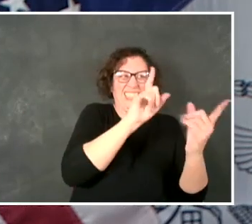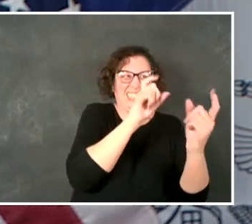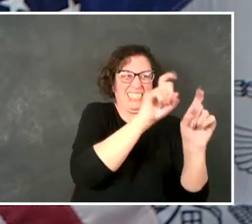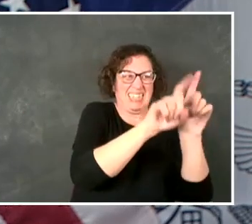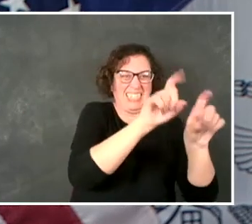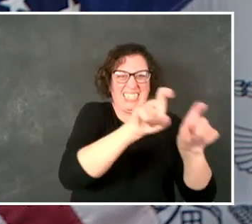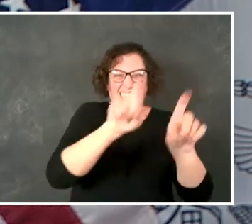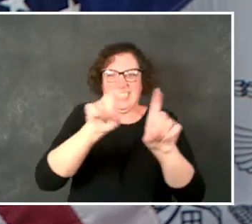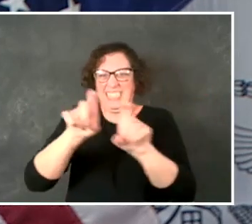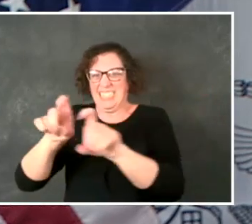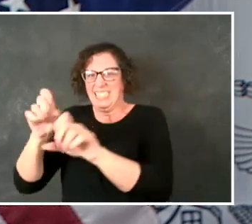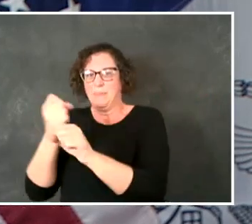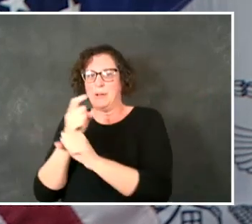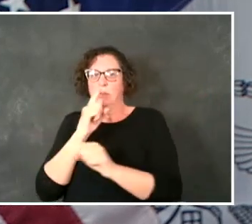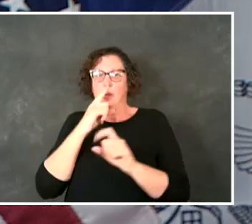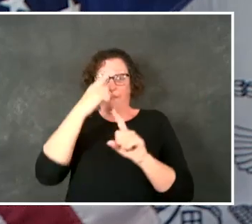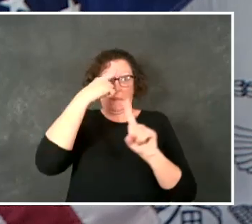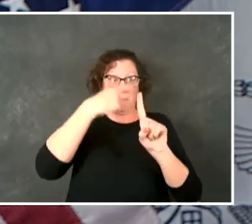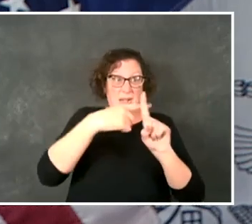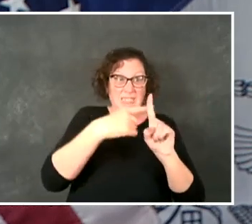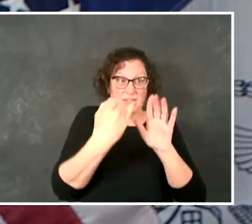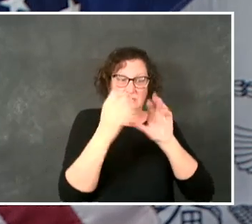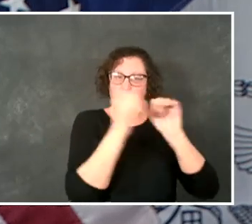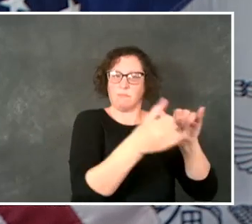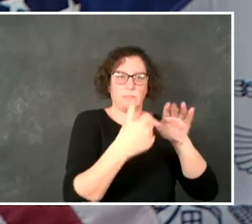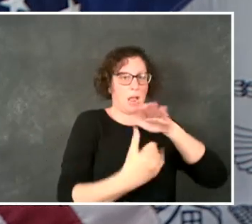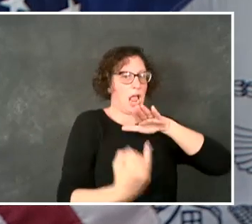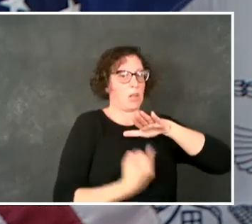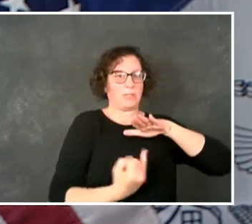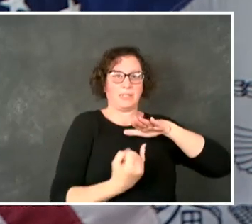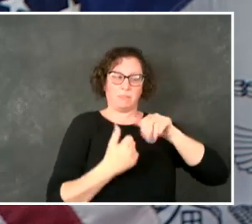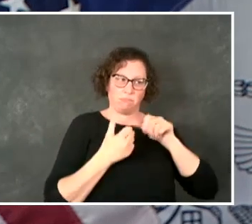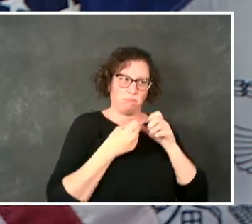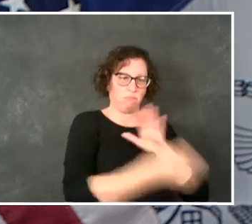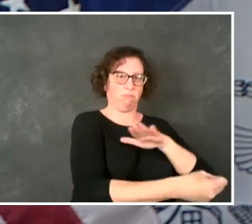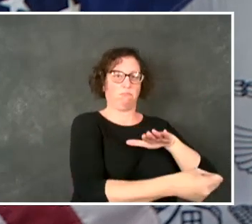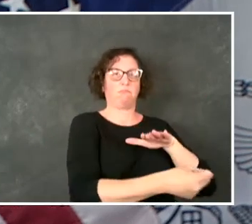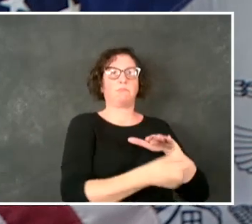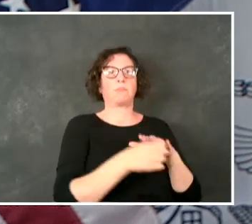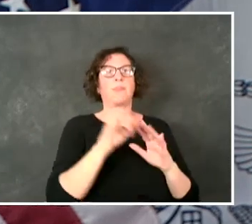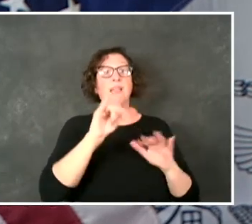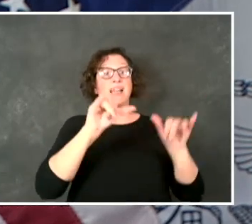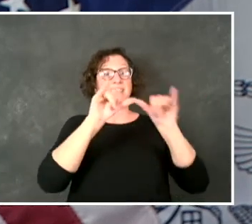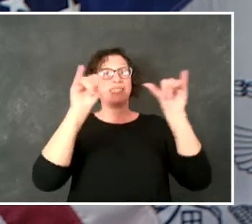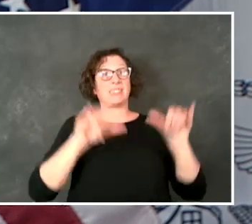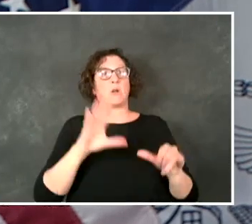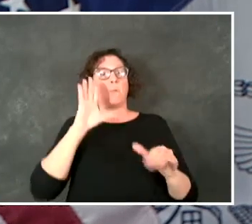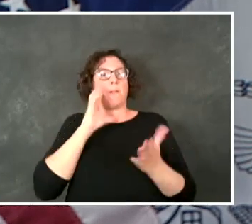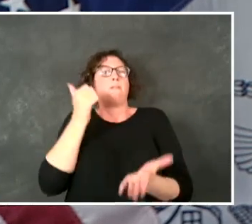THEM TESTING AND EVERY ONE IN ISOLATIONE GTS IT. THAT APPARATUS IS